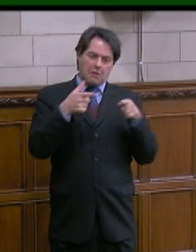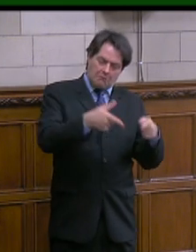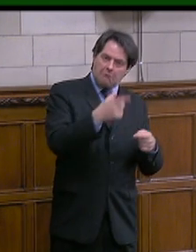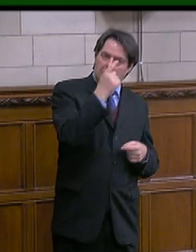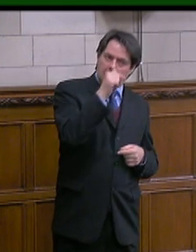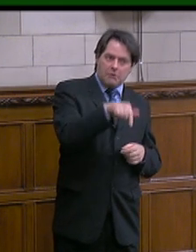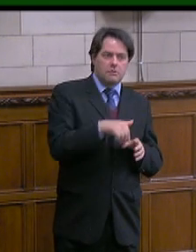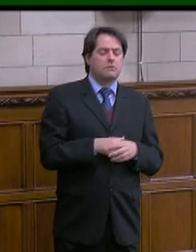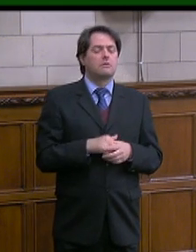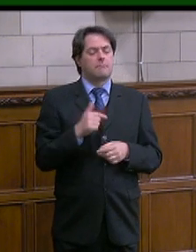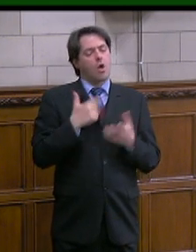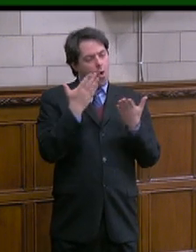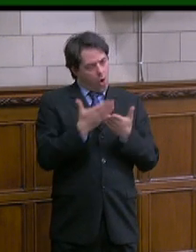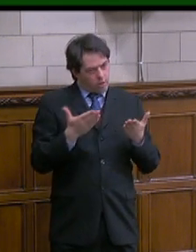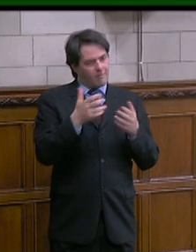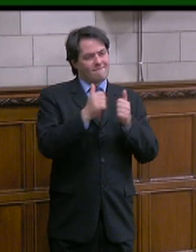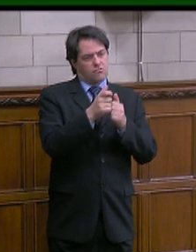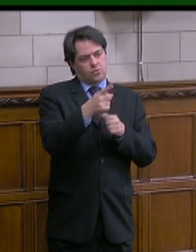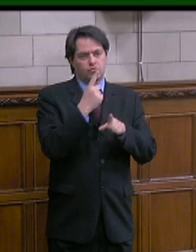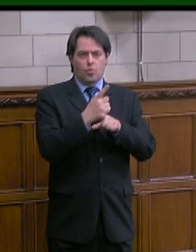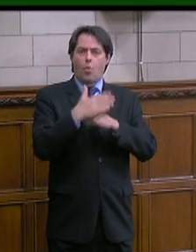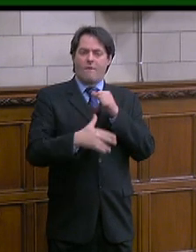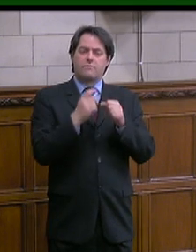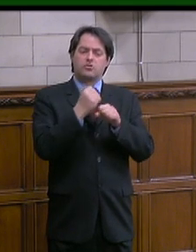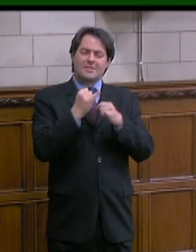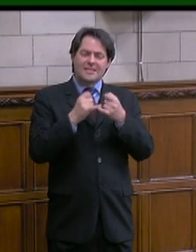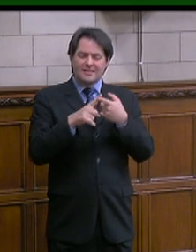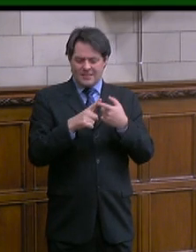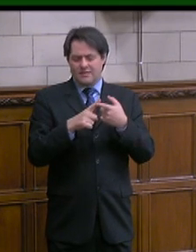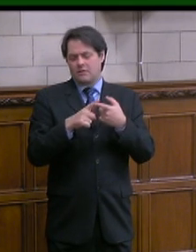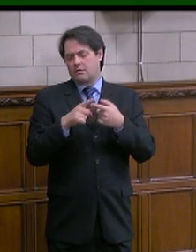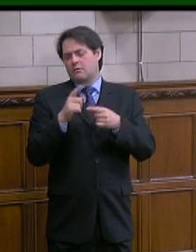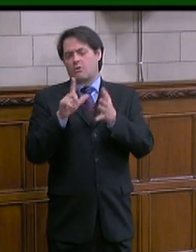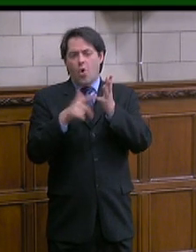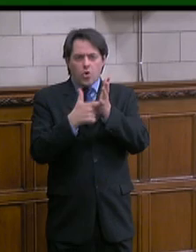Friend the Member for Waveney (Peter Aldous) referred to GCSEs in Urdu and other community languages, and the hon.